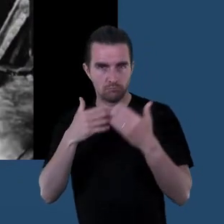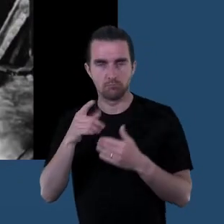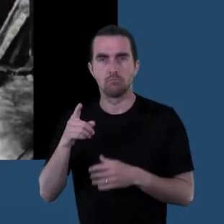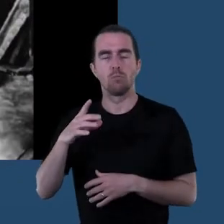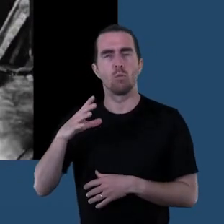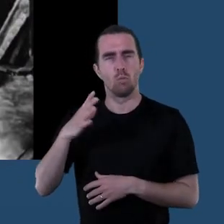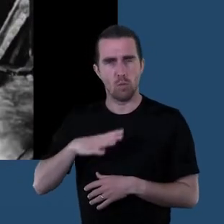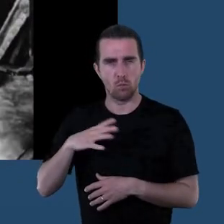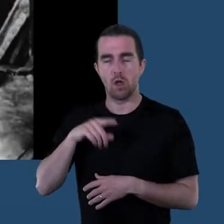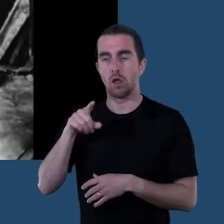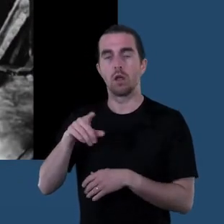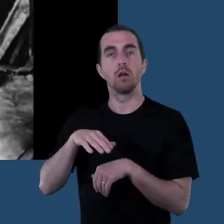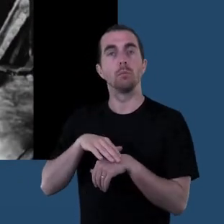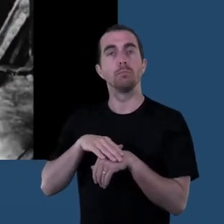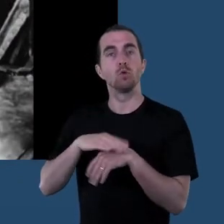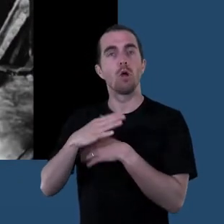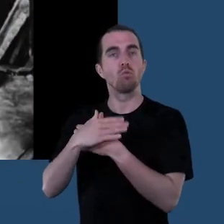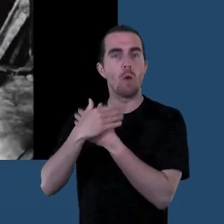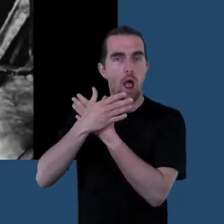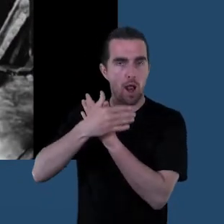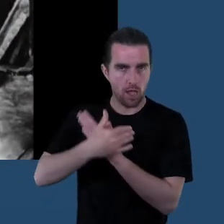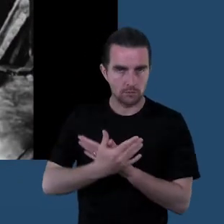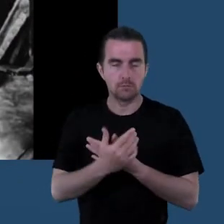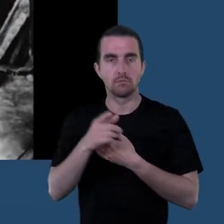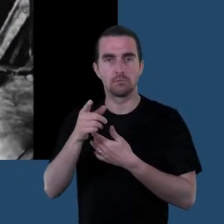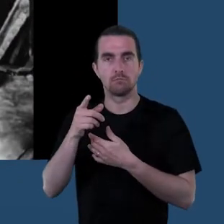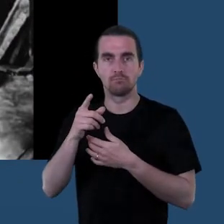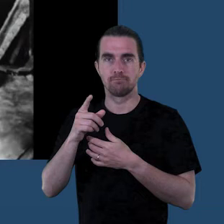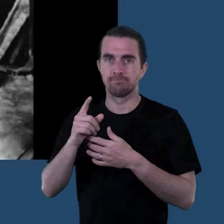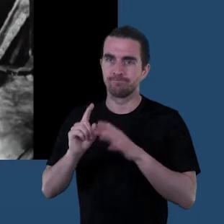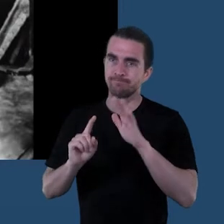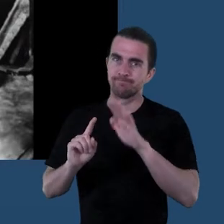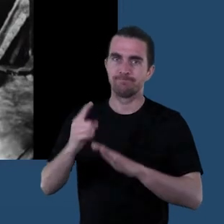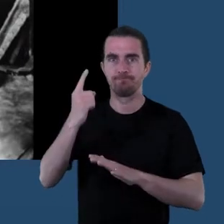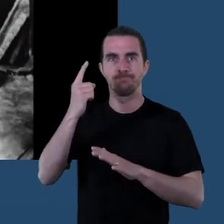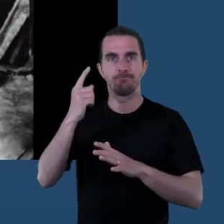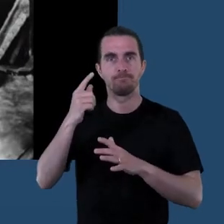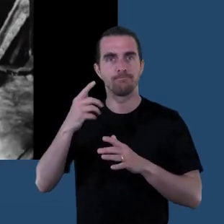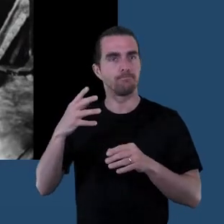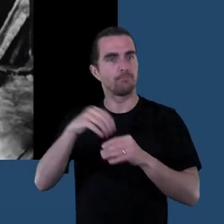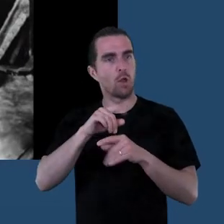he wanted blue whales to be part of the spectacle, part of the public galleries.